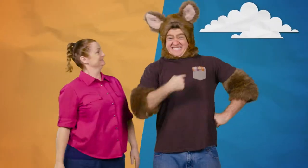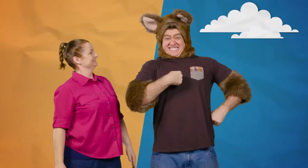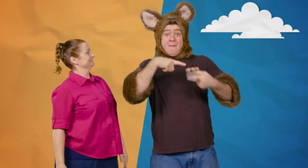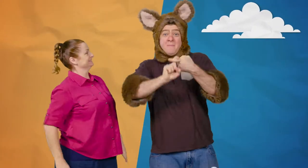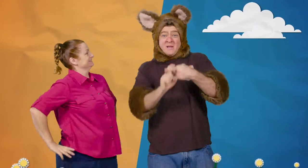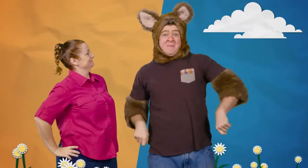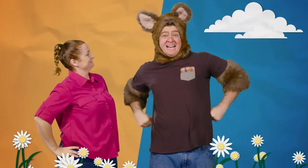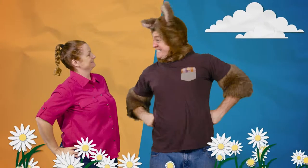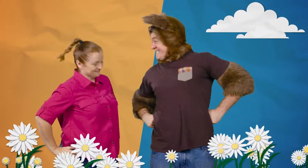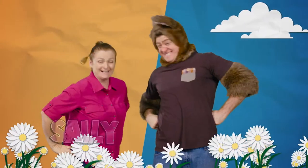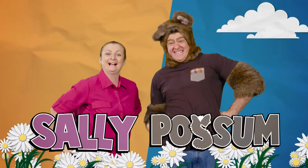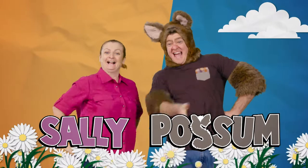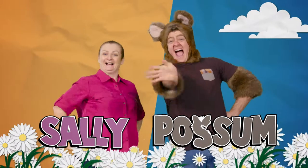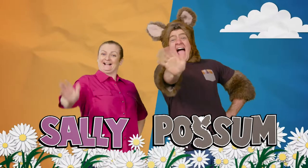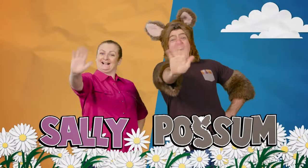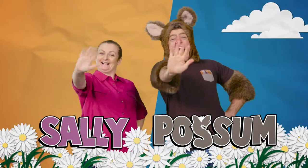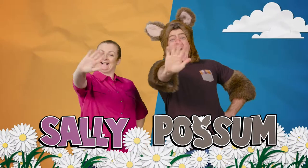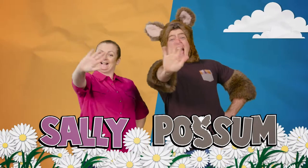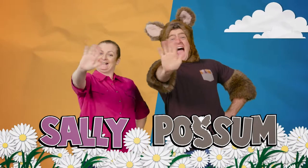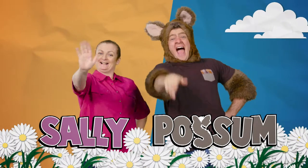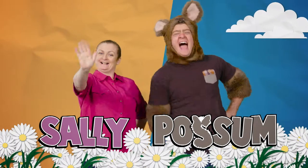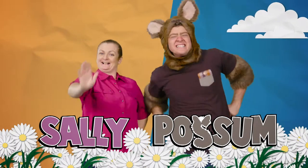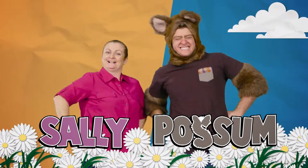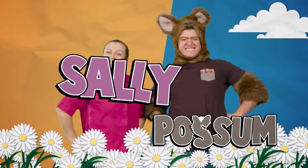And I'm Possum. Hello!